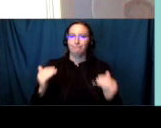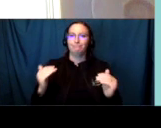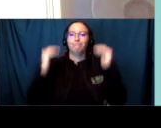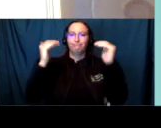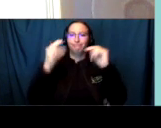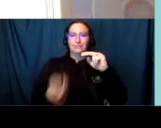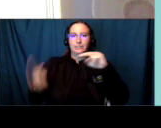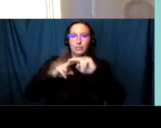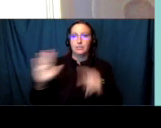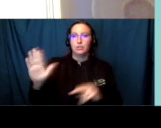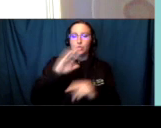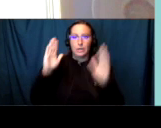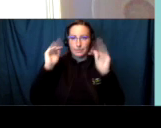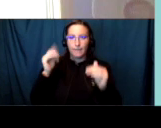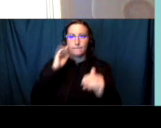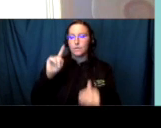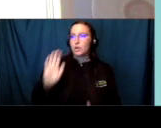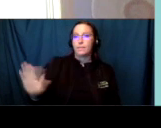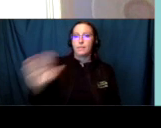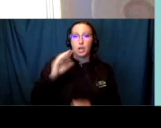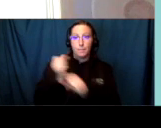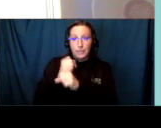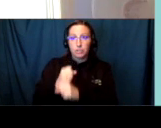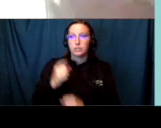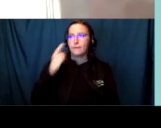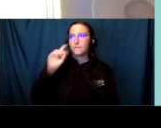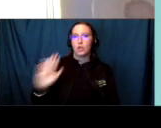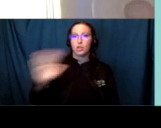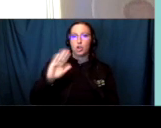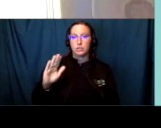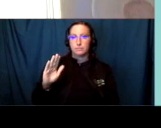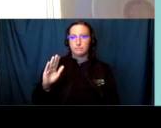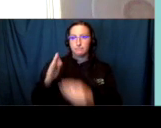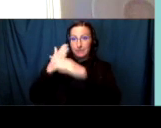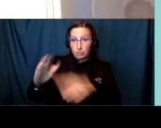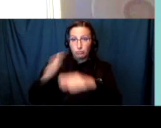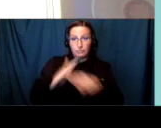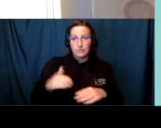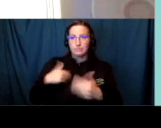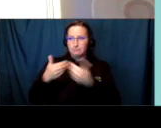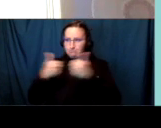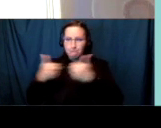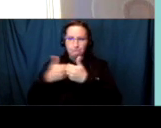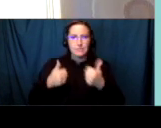their productions, for their discrimination. If they're doing 100 at word level, then you're going to make it phrase level.